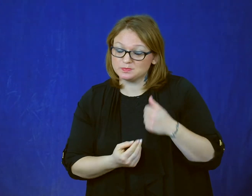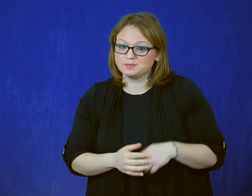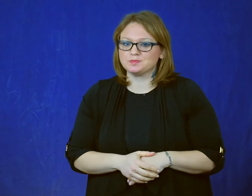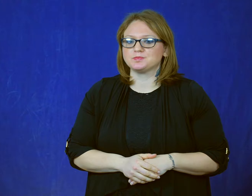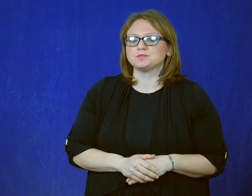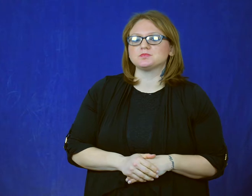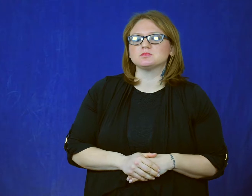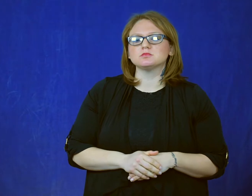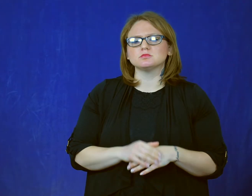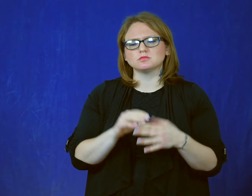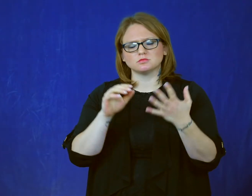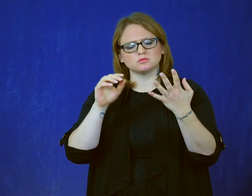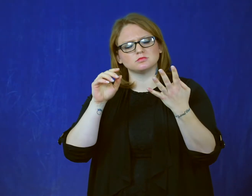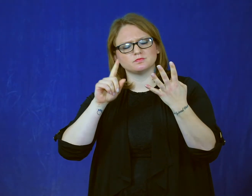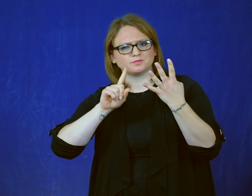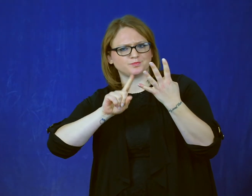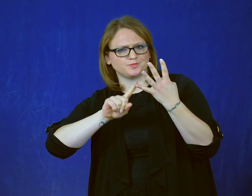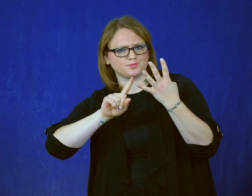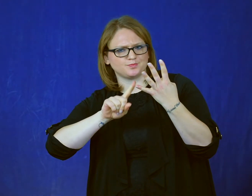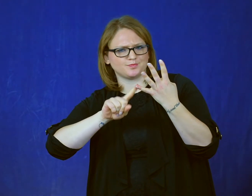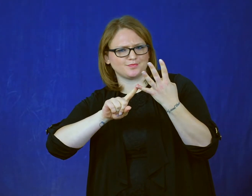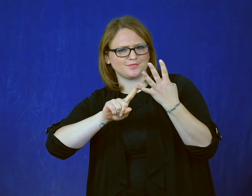information to the state;